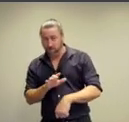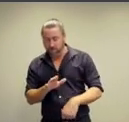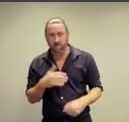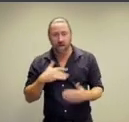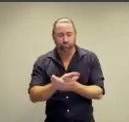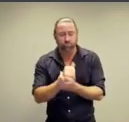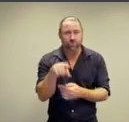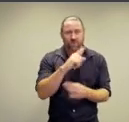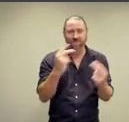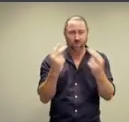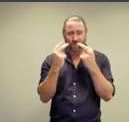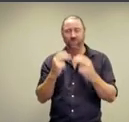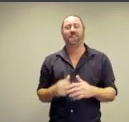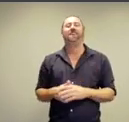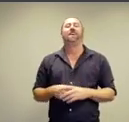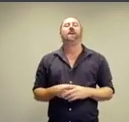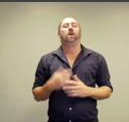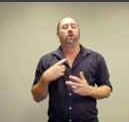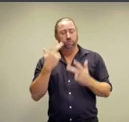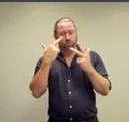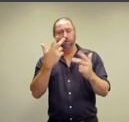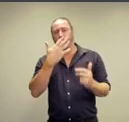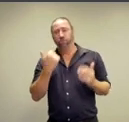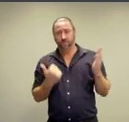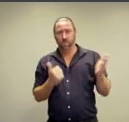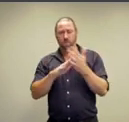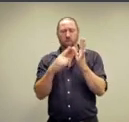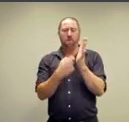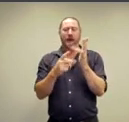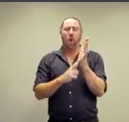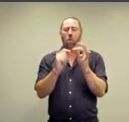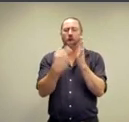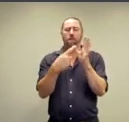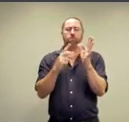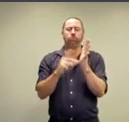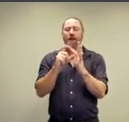so I really appreciate everybody's attention, I want to show you this beautiful